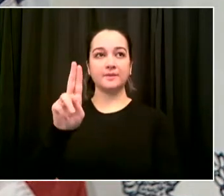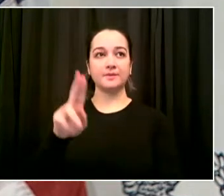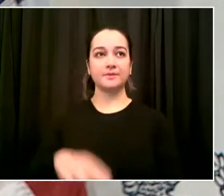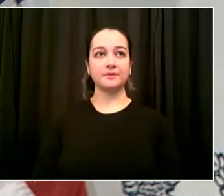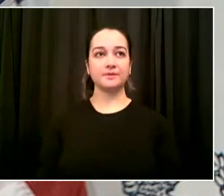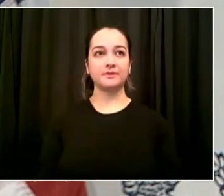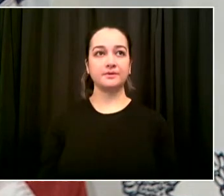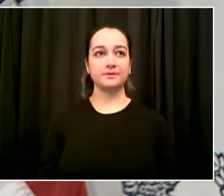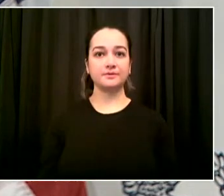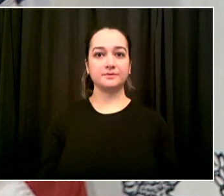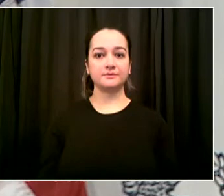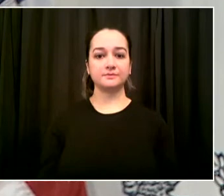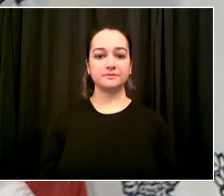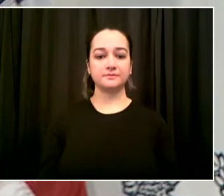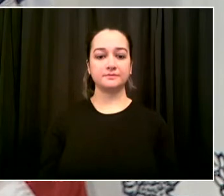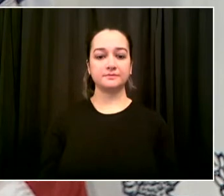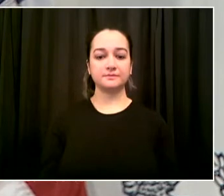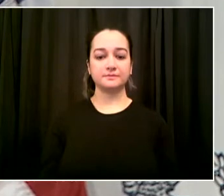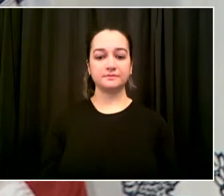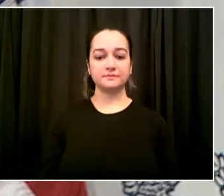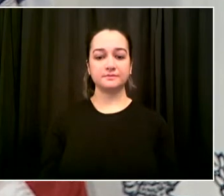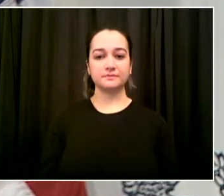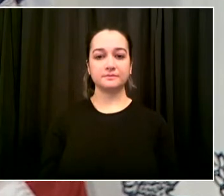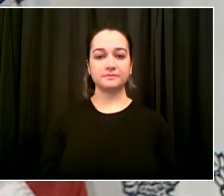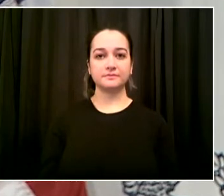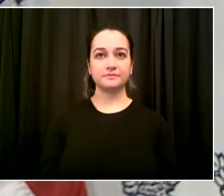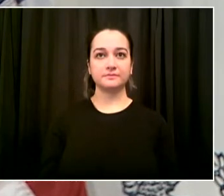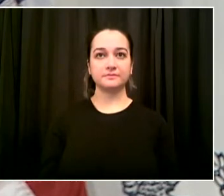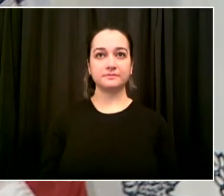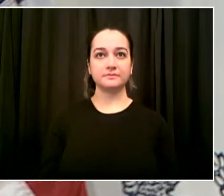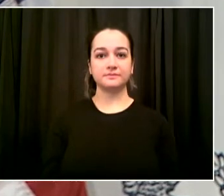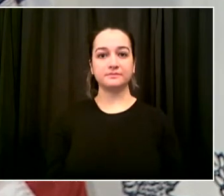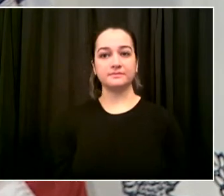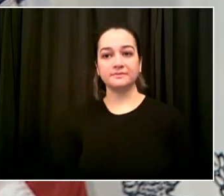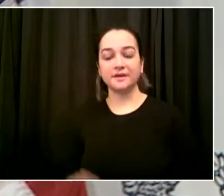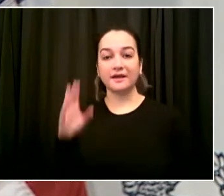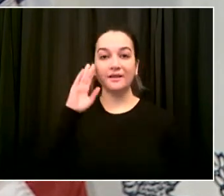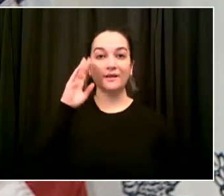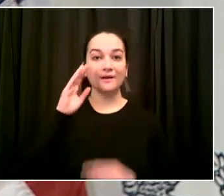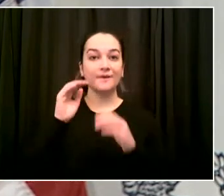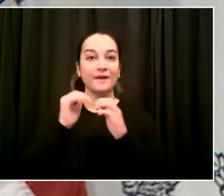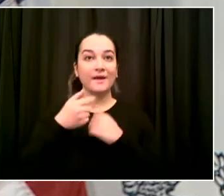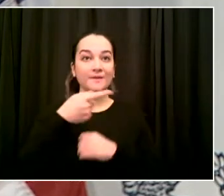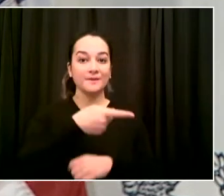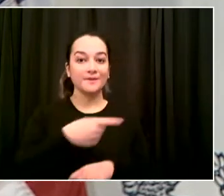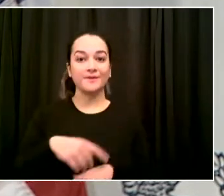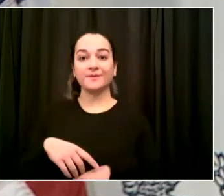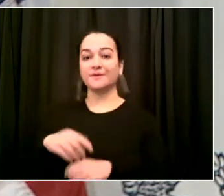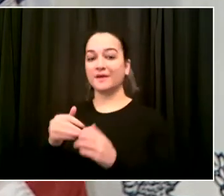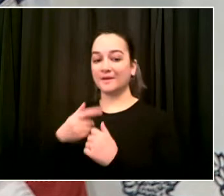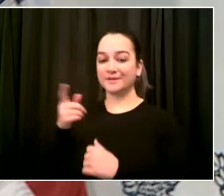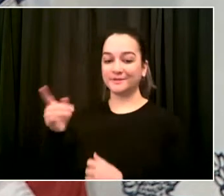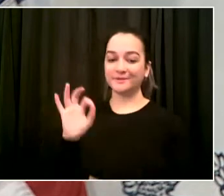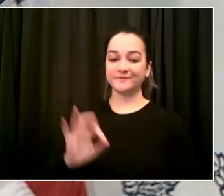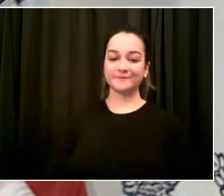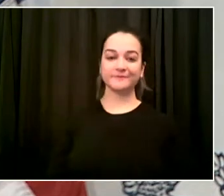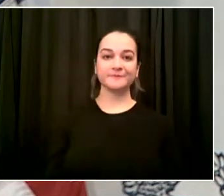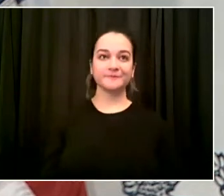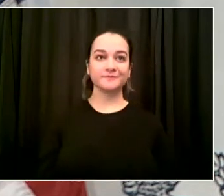NEXEXT ABU. Reporter: